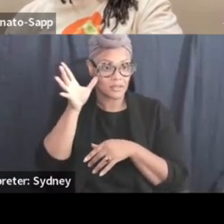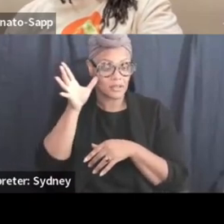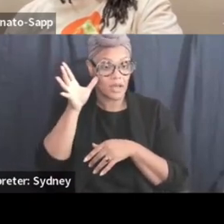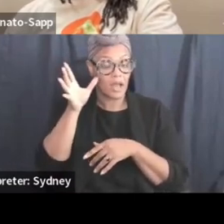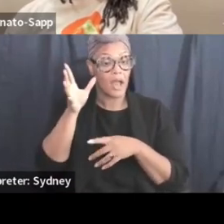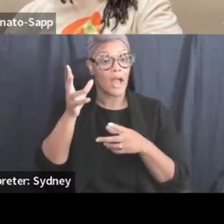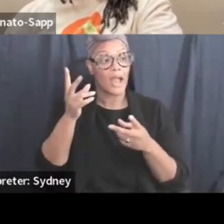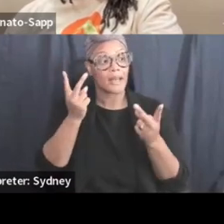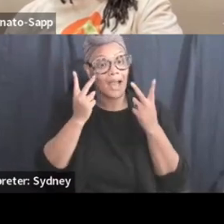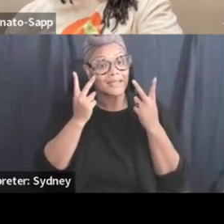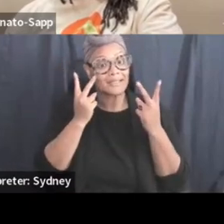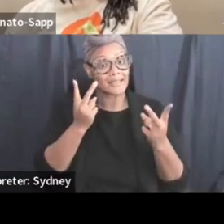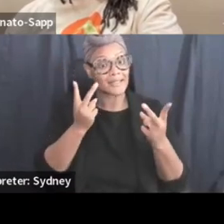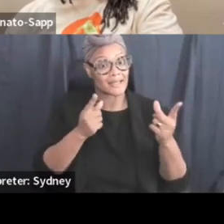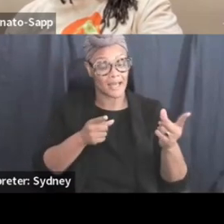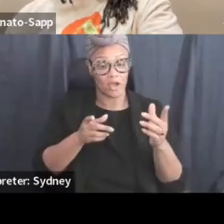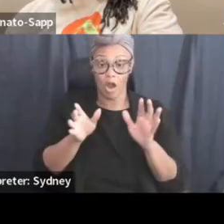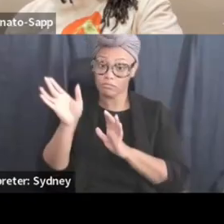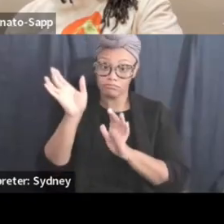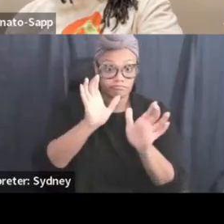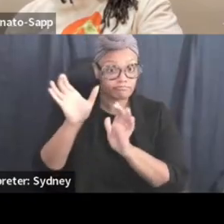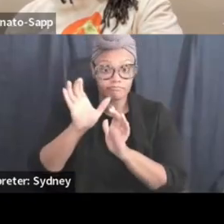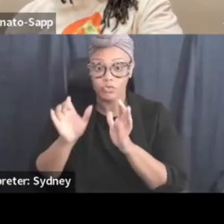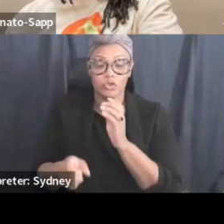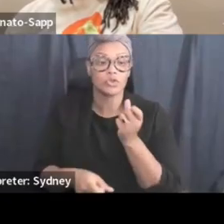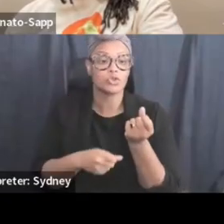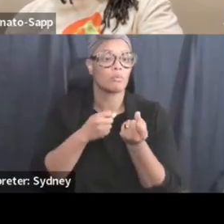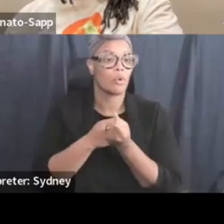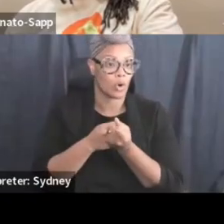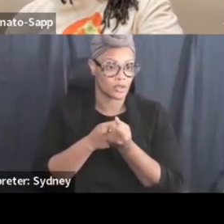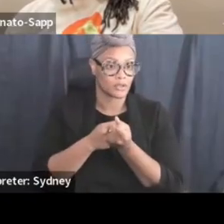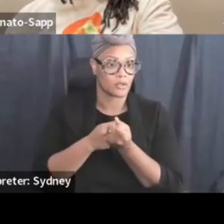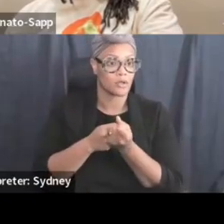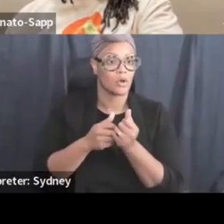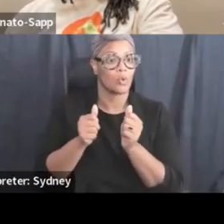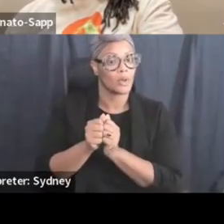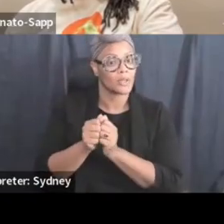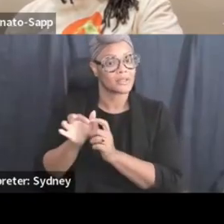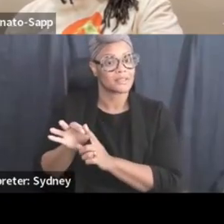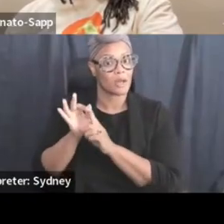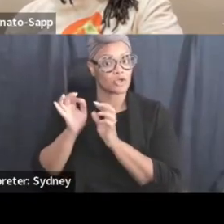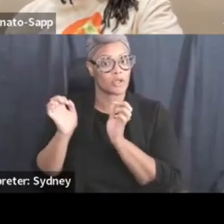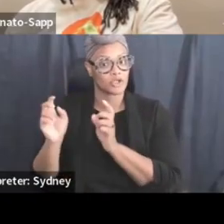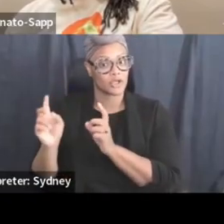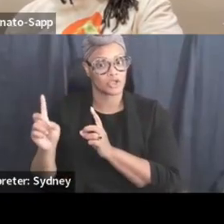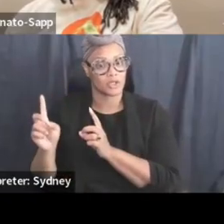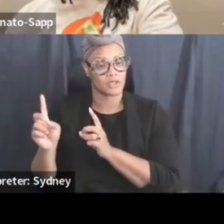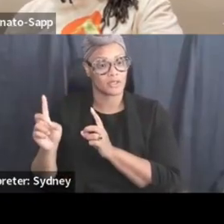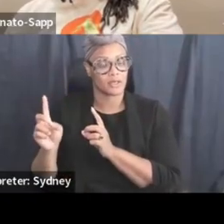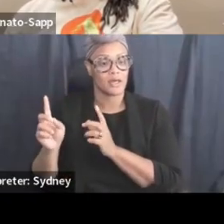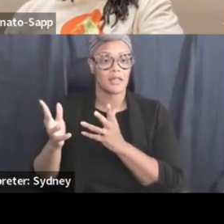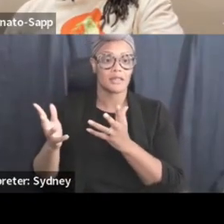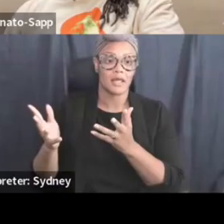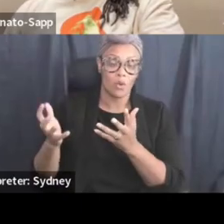in special ed. They are looking to identify their children with special needs to access supports.